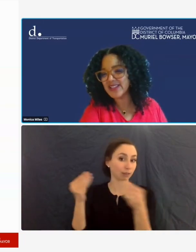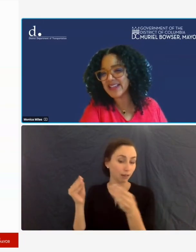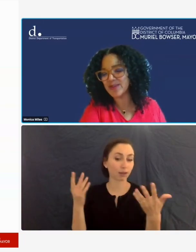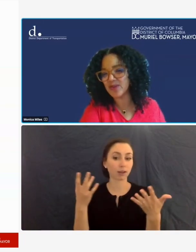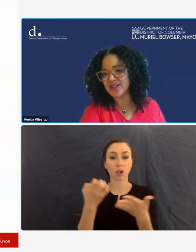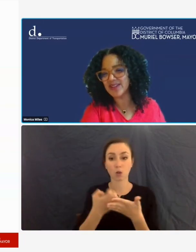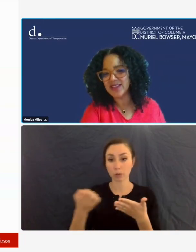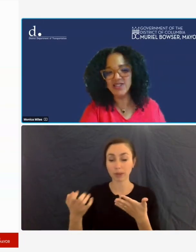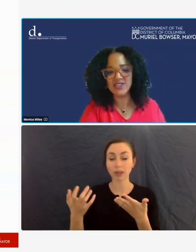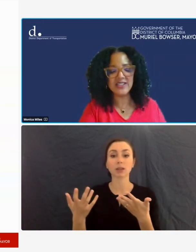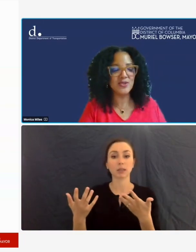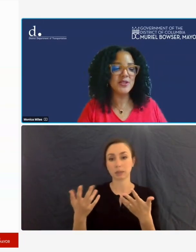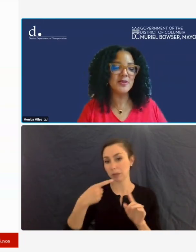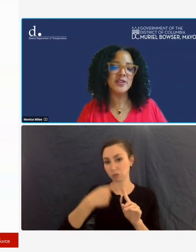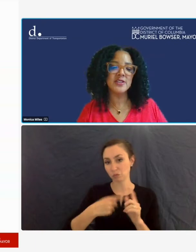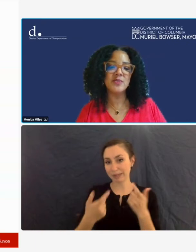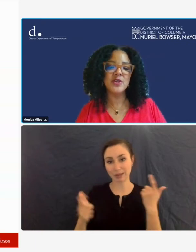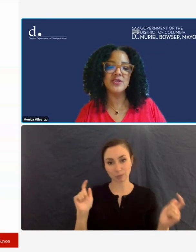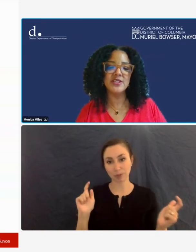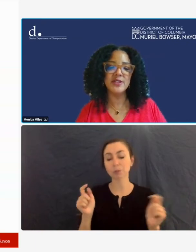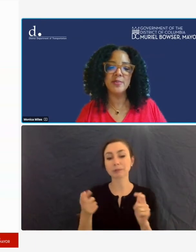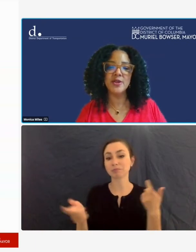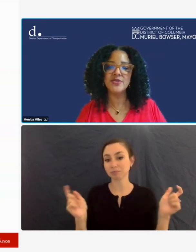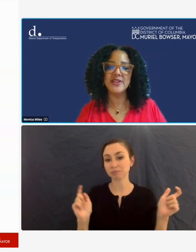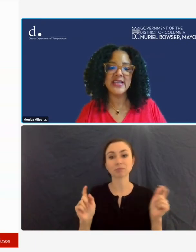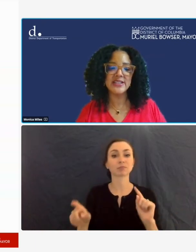the big one that's that's normally the biggest one where you see the related party transactions